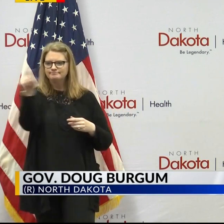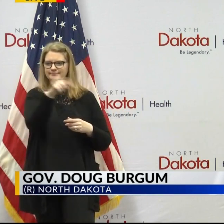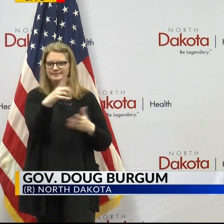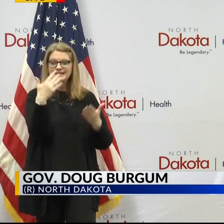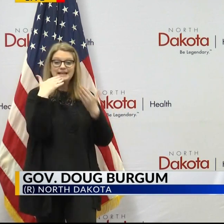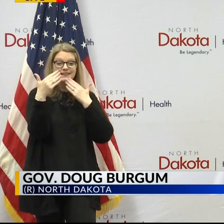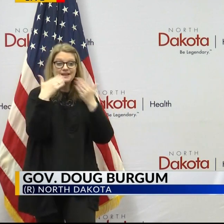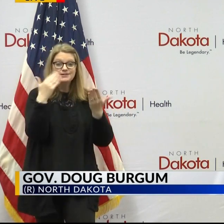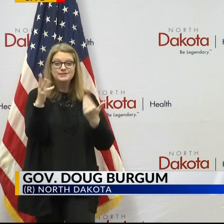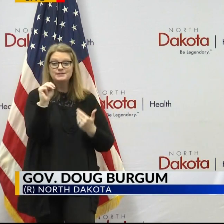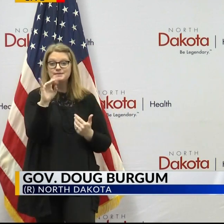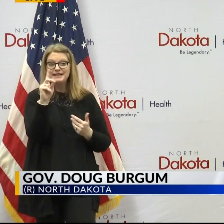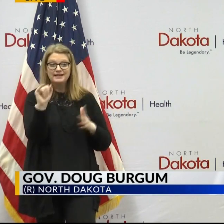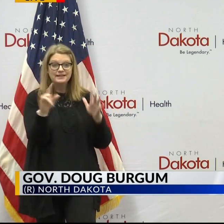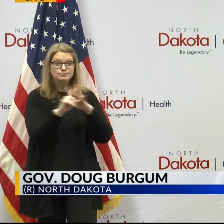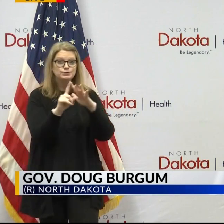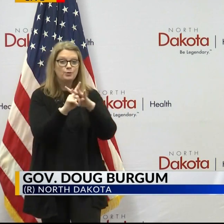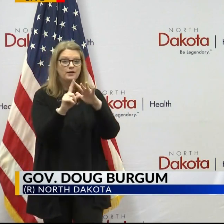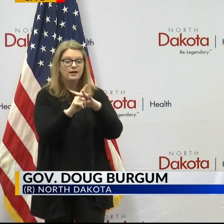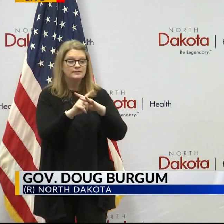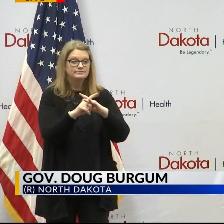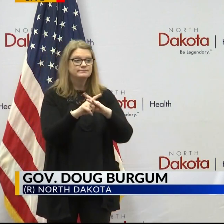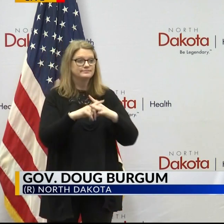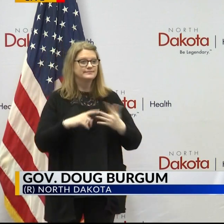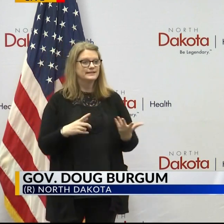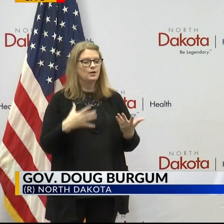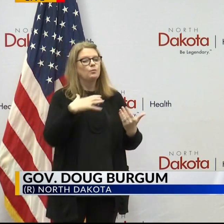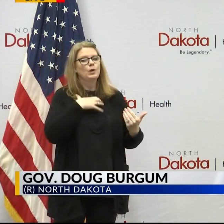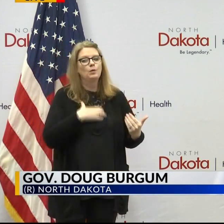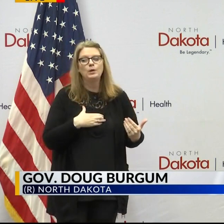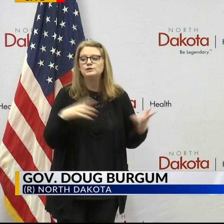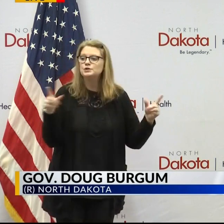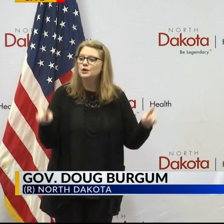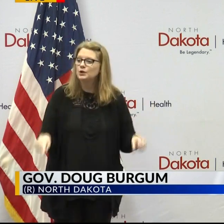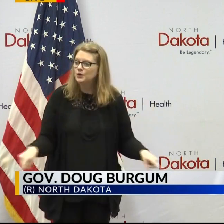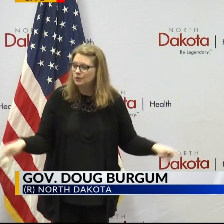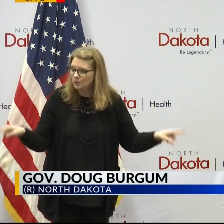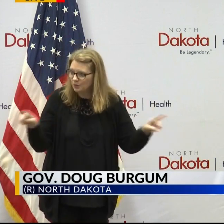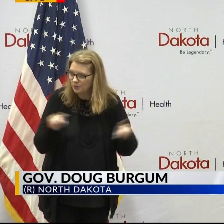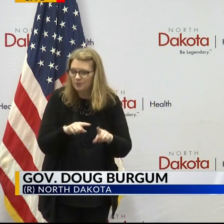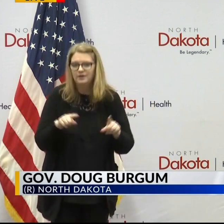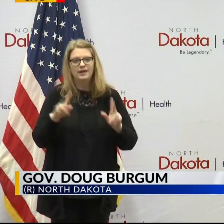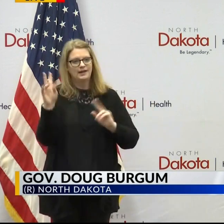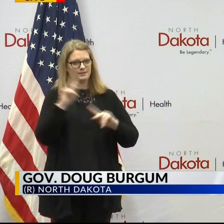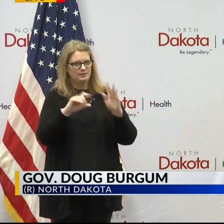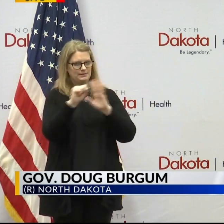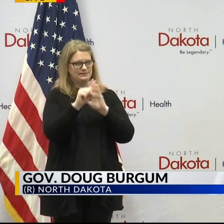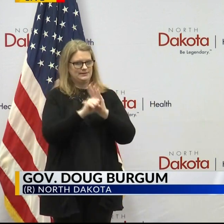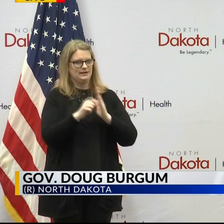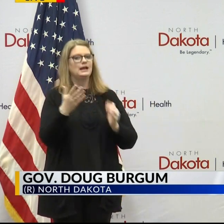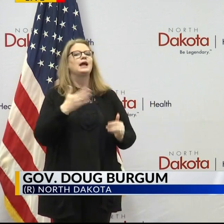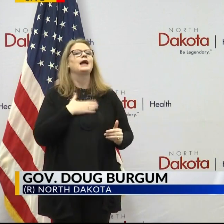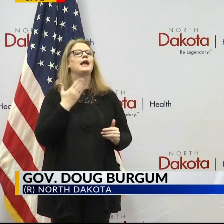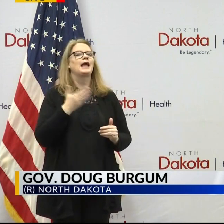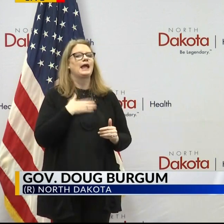AND PRACTISING SAFE SPACING, THOSE HERE, YOU HAVE AN EASTER BROWN BAG, SO THANK YOU, AGAIN, TO THE MEDIA THAT HAS BEEN